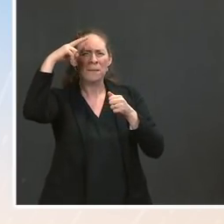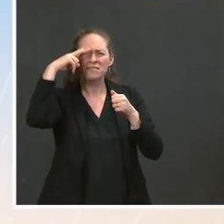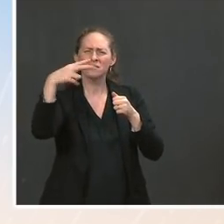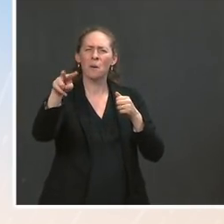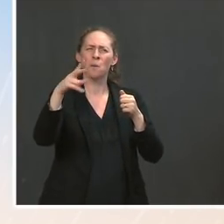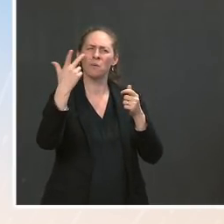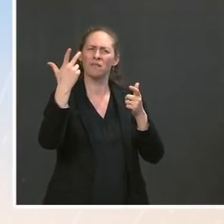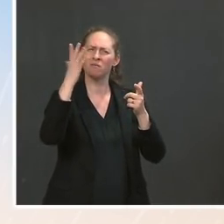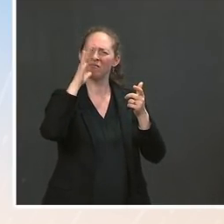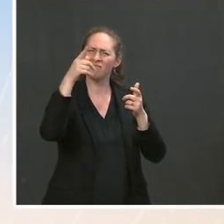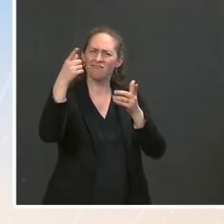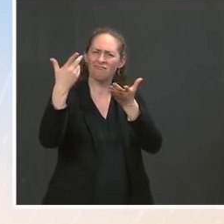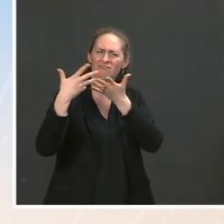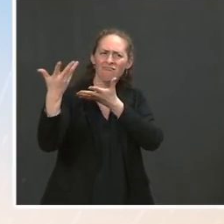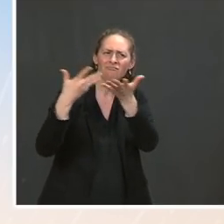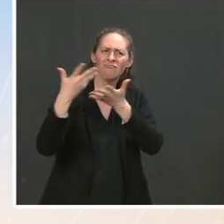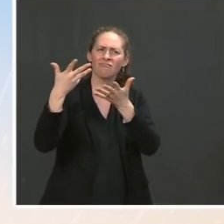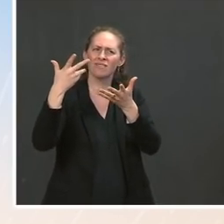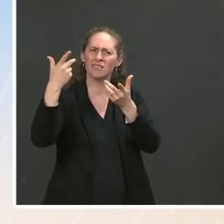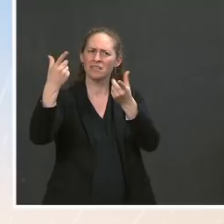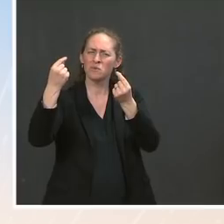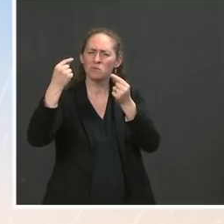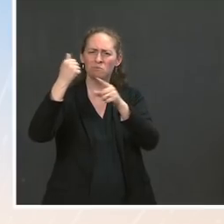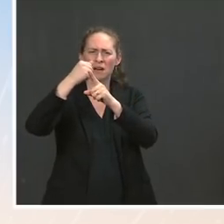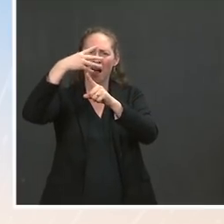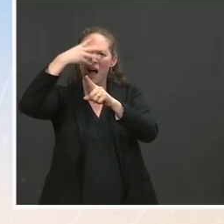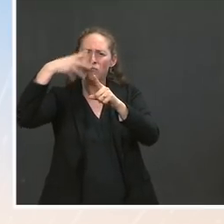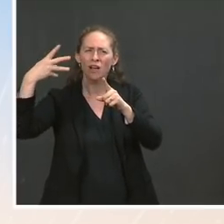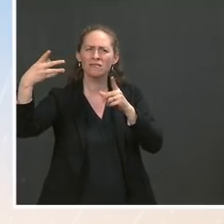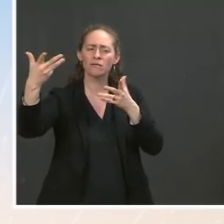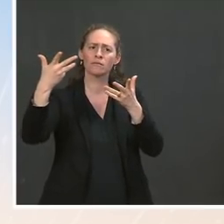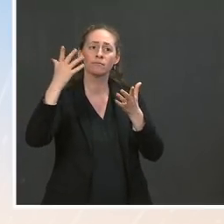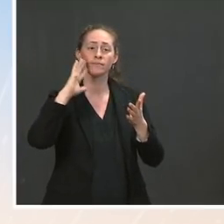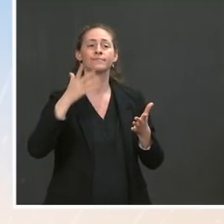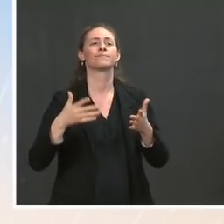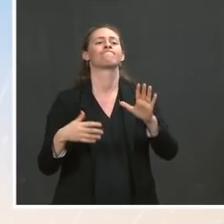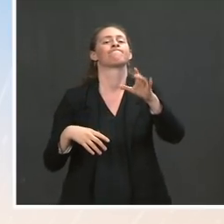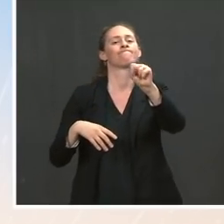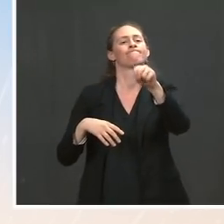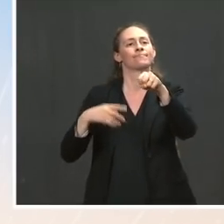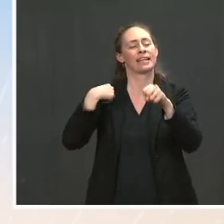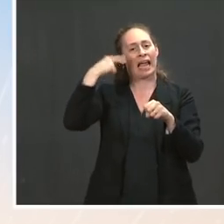Ms. Psaki: I don't think we're going to get into private negotiations. I will just say that it's not a question of if,